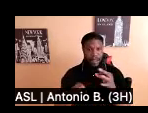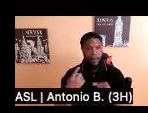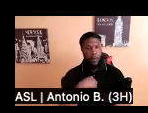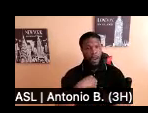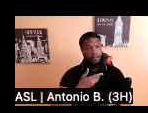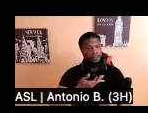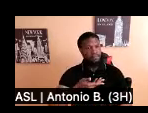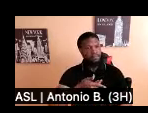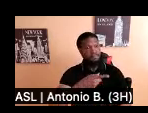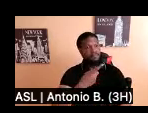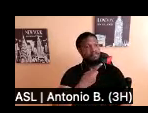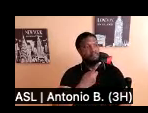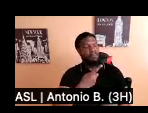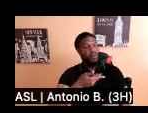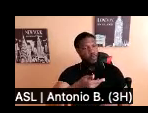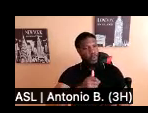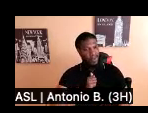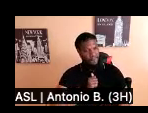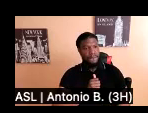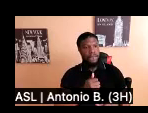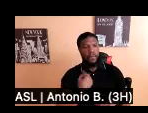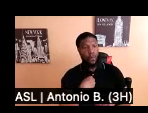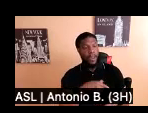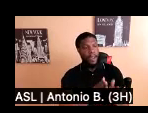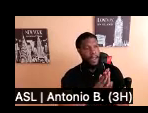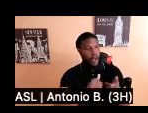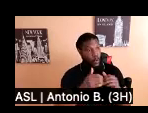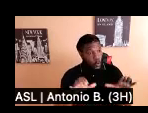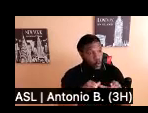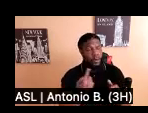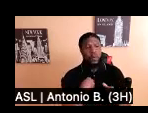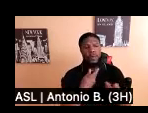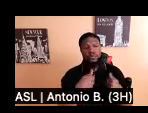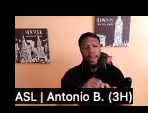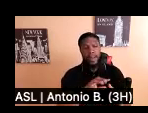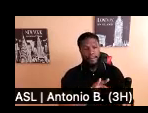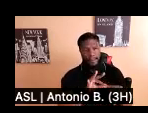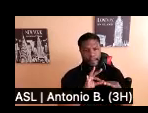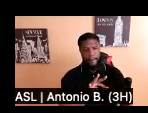doing or we make a similar sort of interpersonal connection. While not all writers approach getting